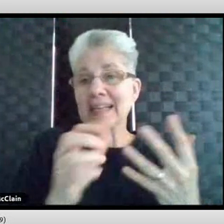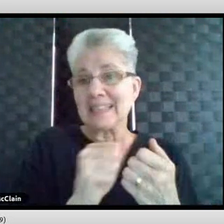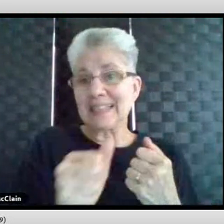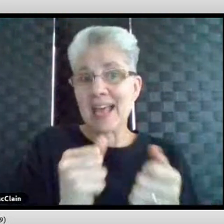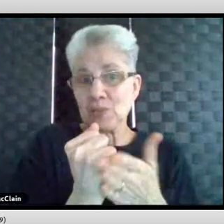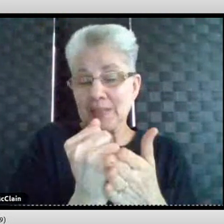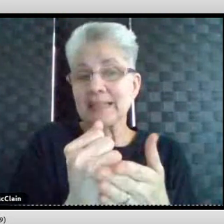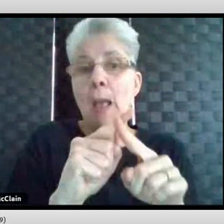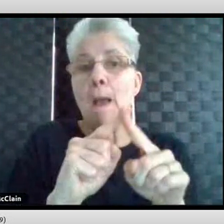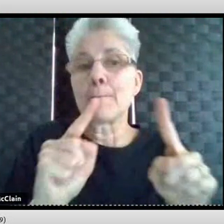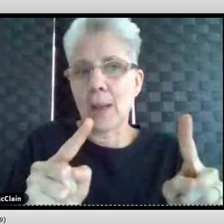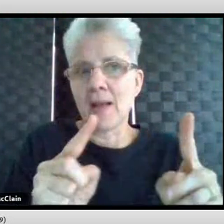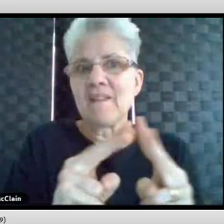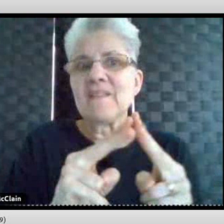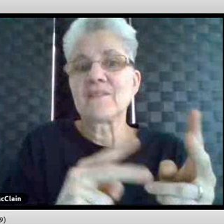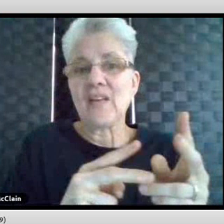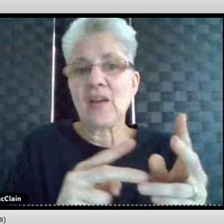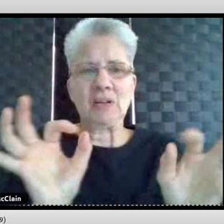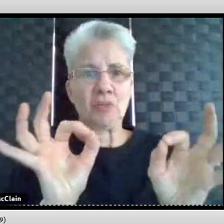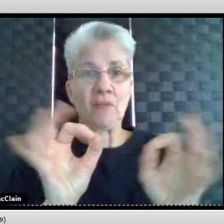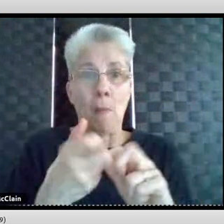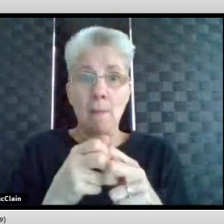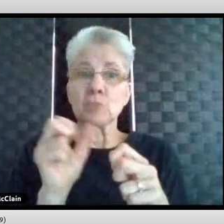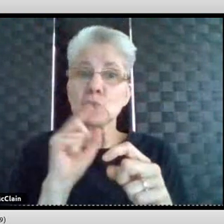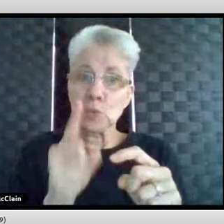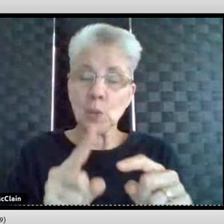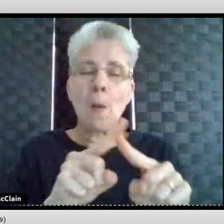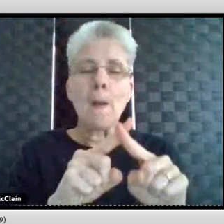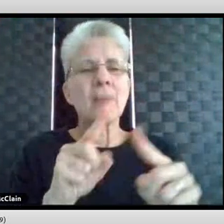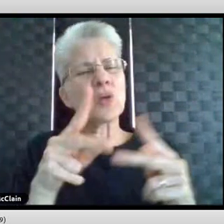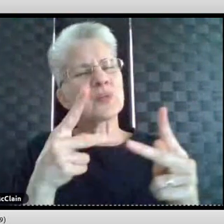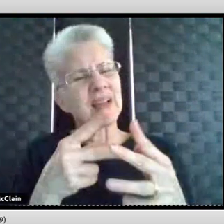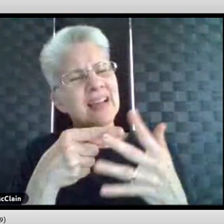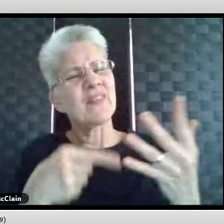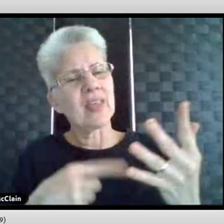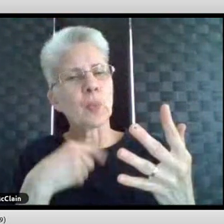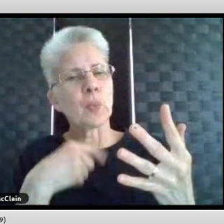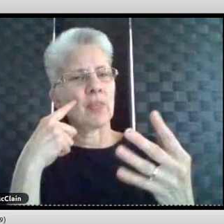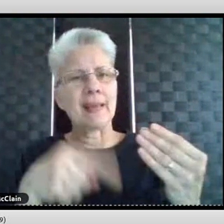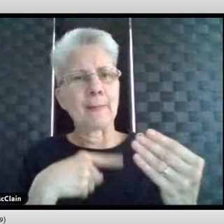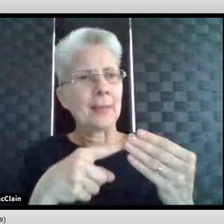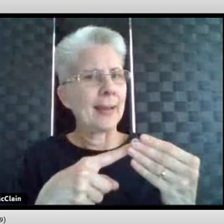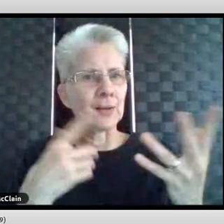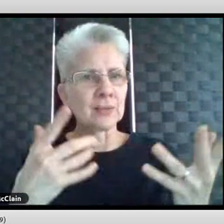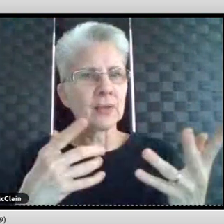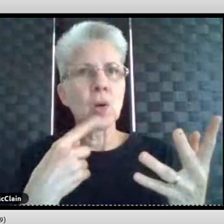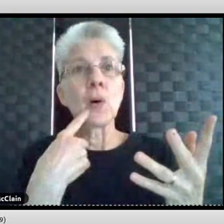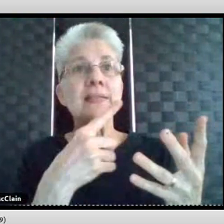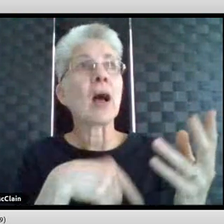it's certainly a very trivial problem, but it's those kinds of things we don't tell anybody during a hurricane.